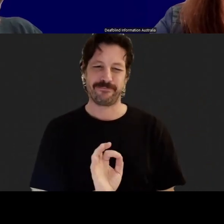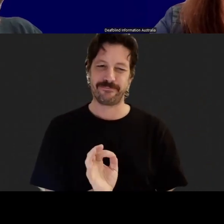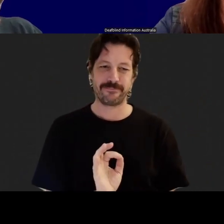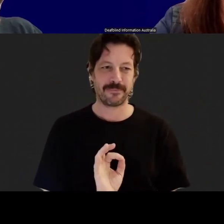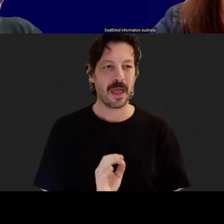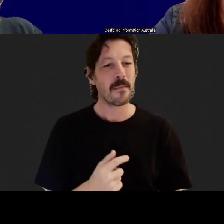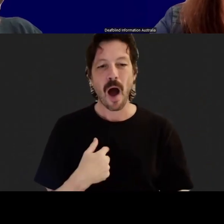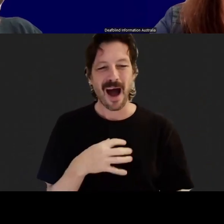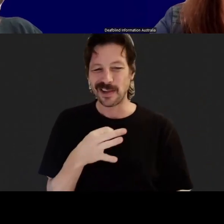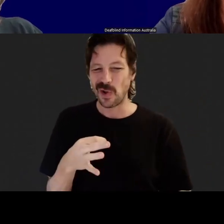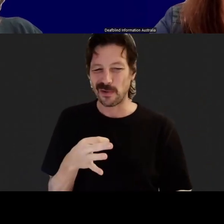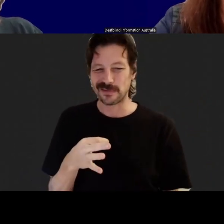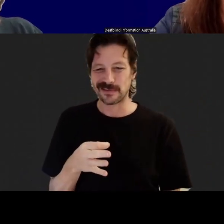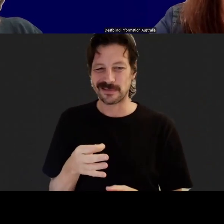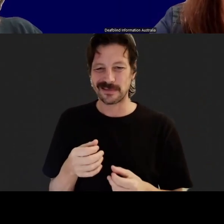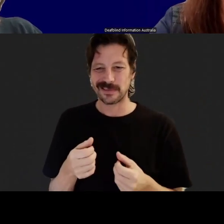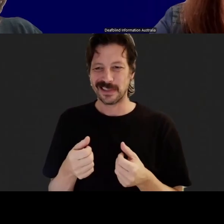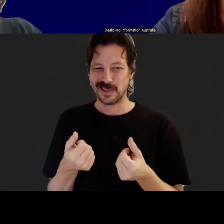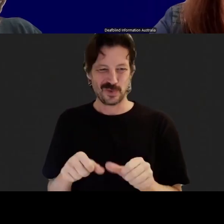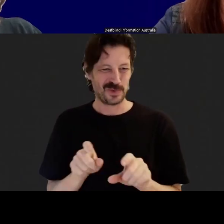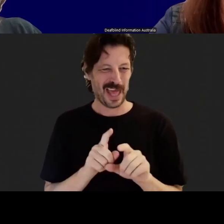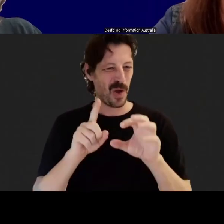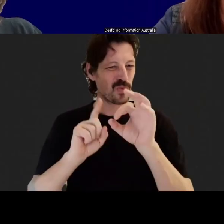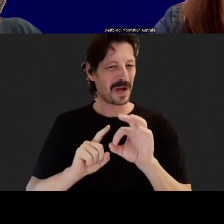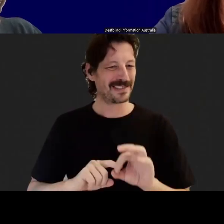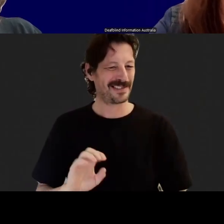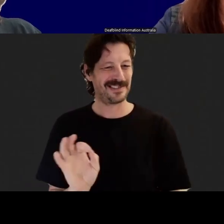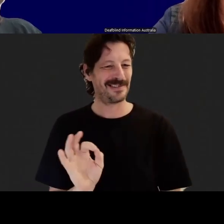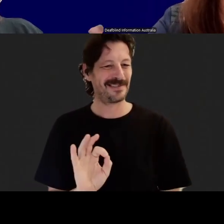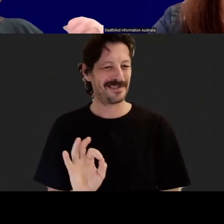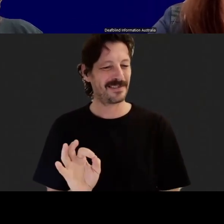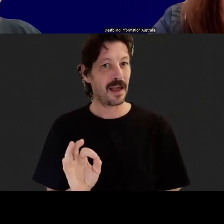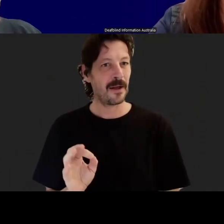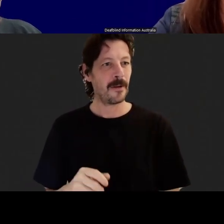sit down and do as a questionnaire with somebody. It's something I would do after I've done